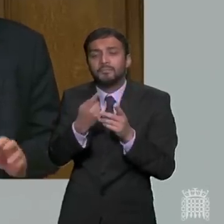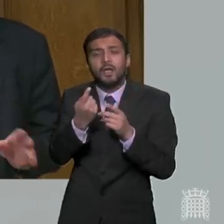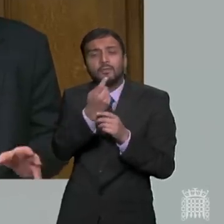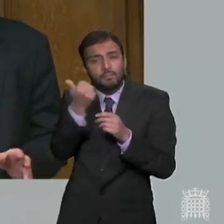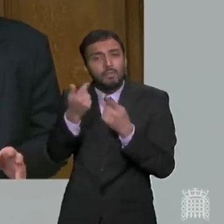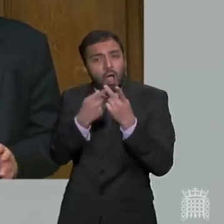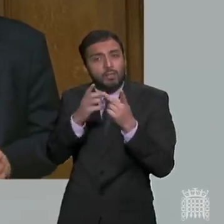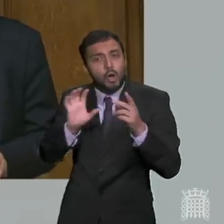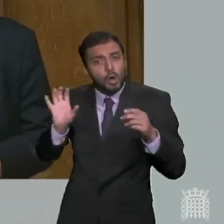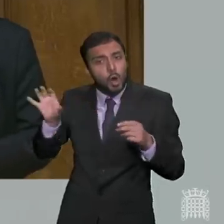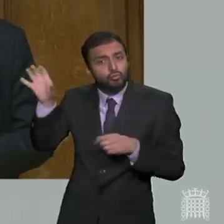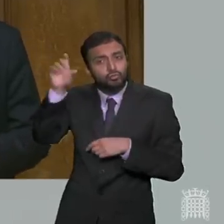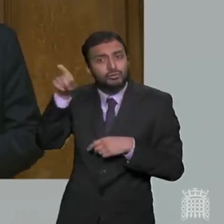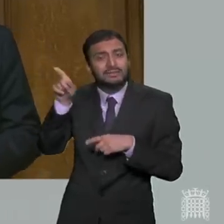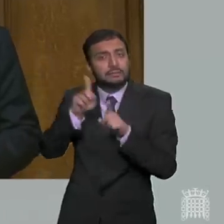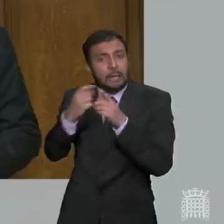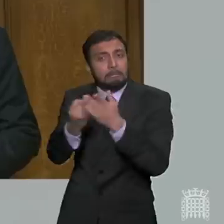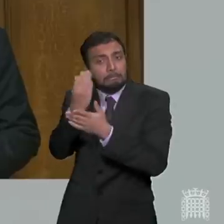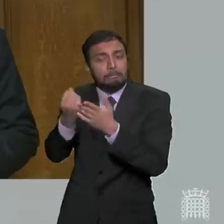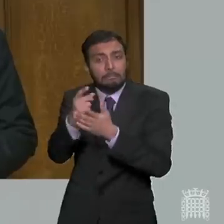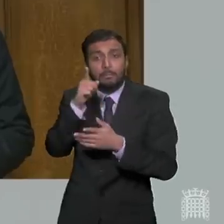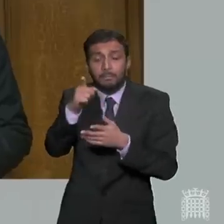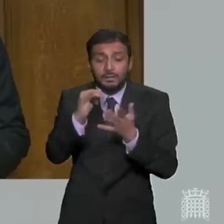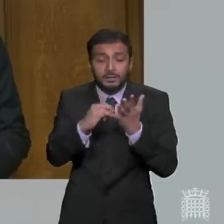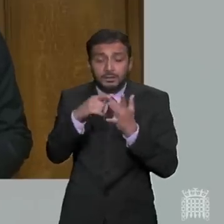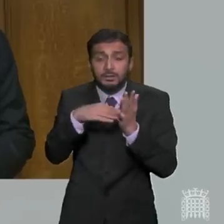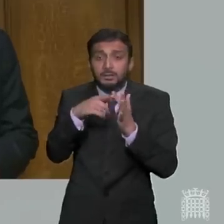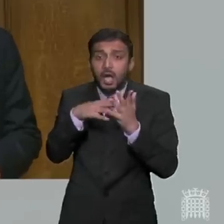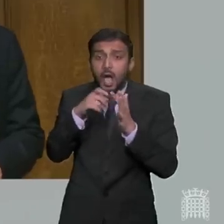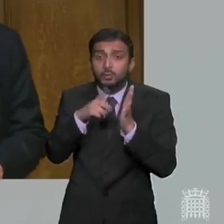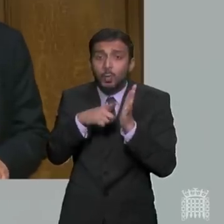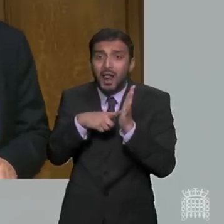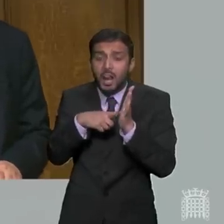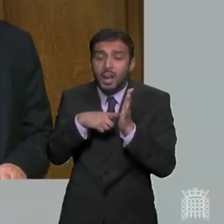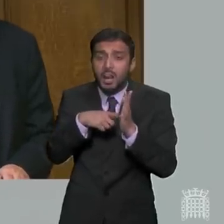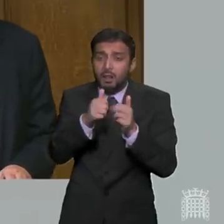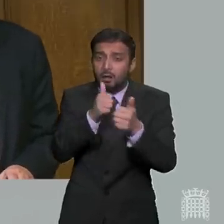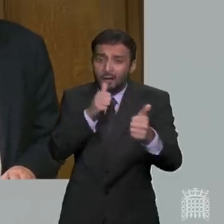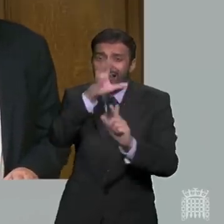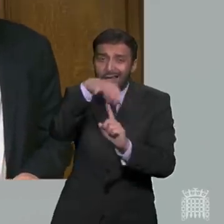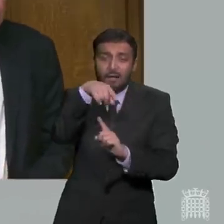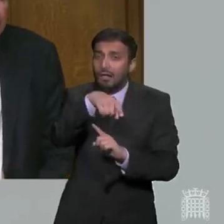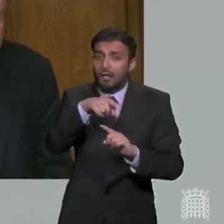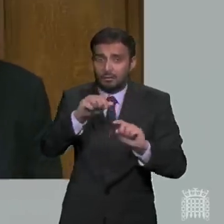As Sizewell will not be running until 2031 at the earliest, should we not be doing the same?